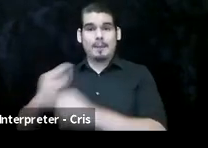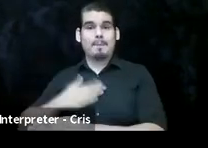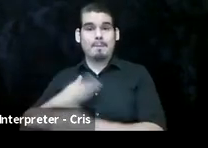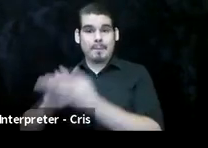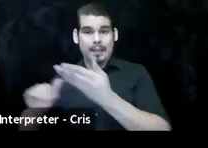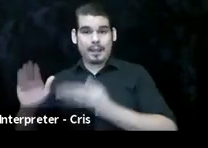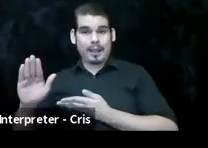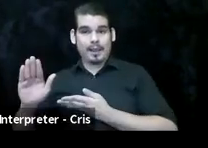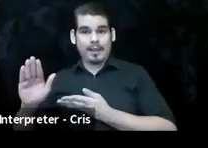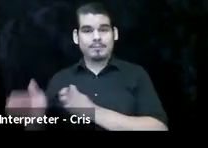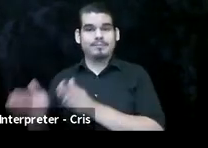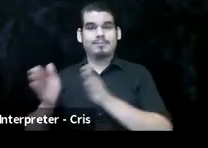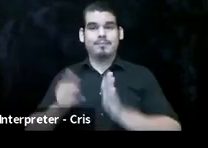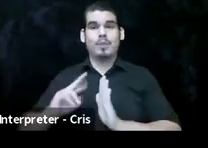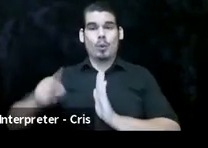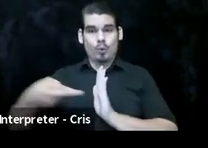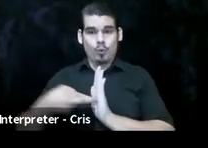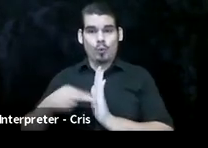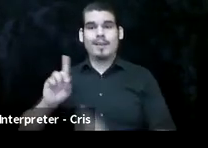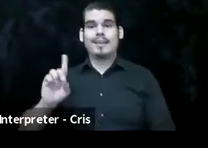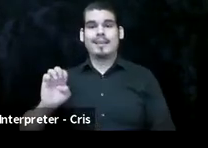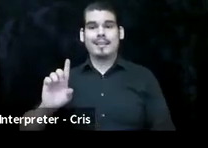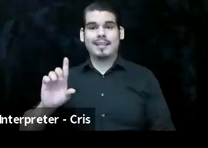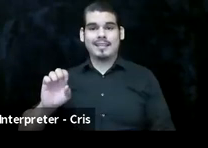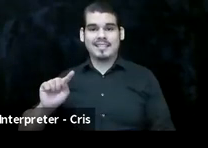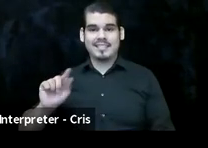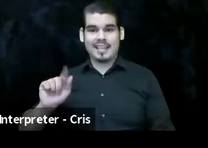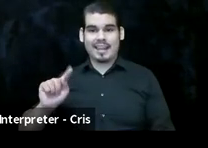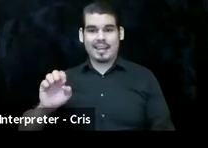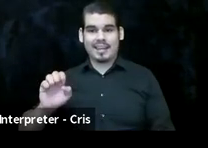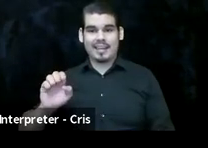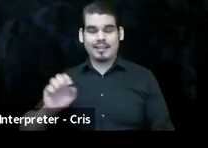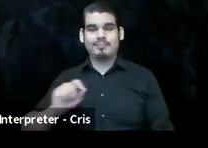Gerardo Chavez, RAD IX: have been on the PowerPoint please make sure that as soon as you log in to spew.